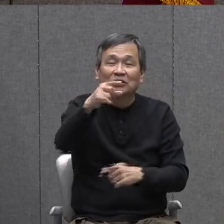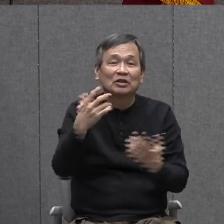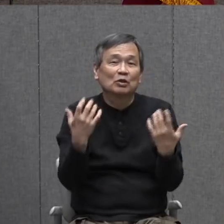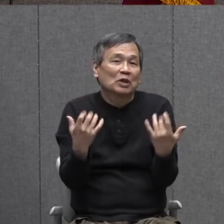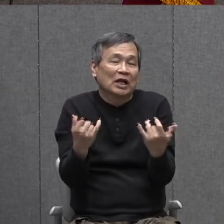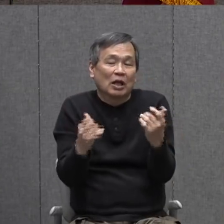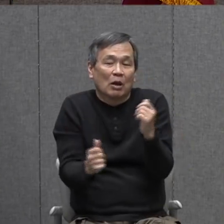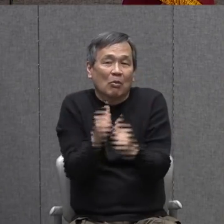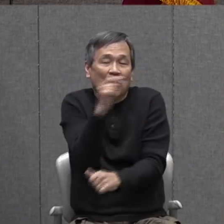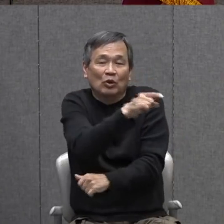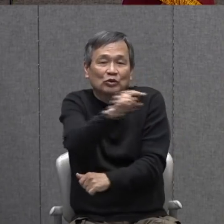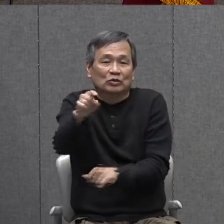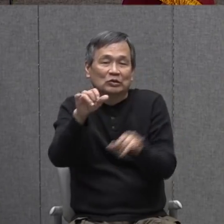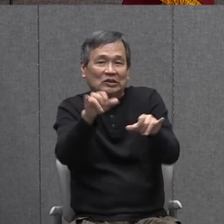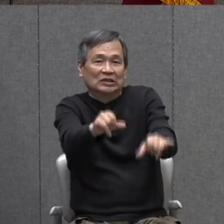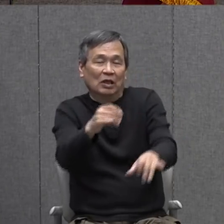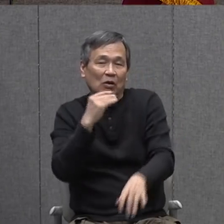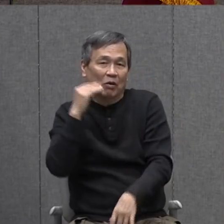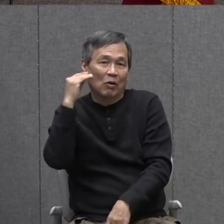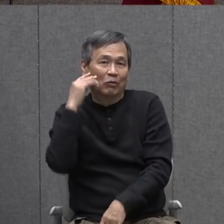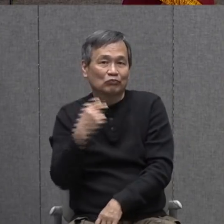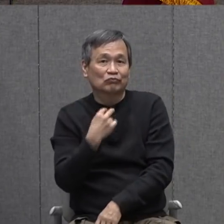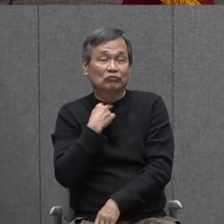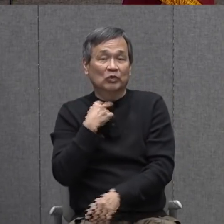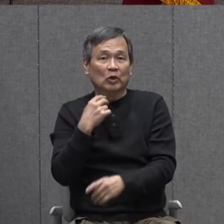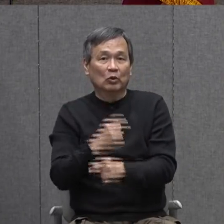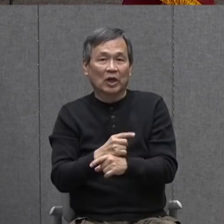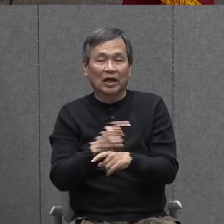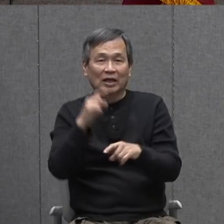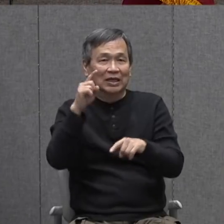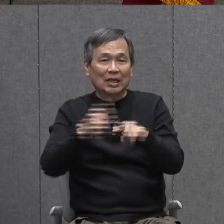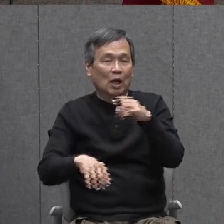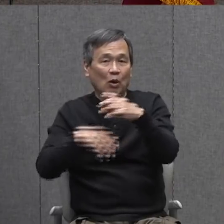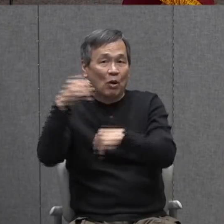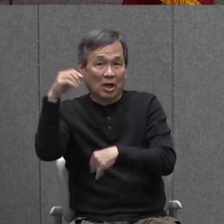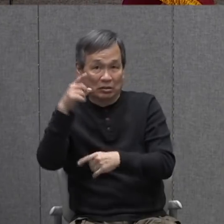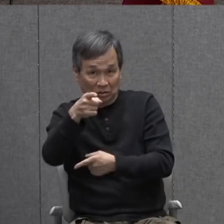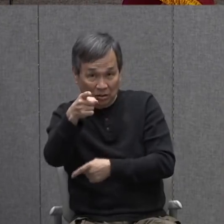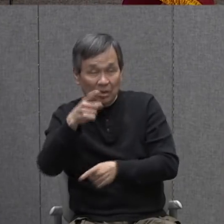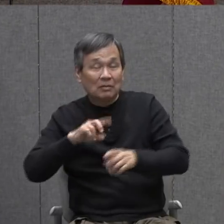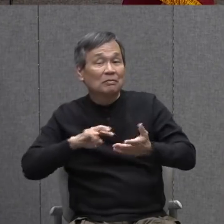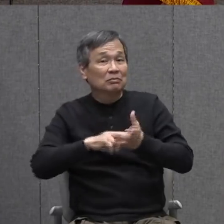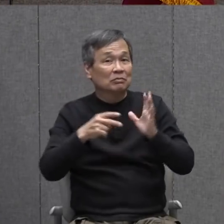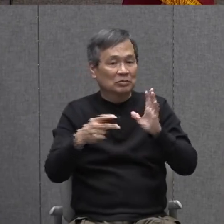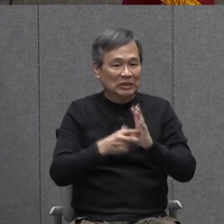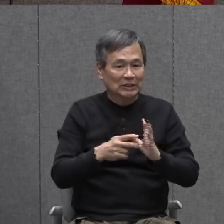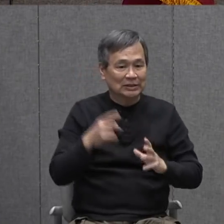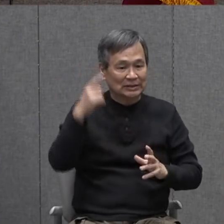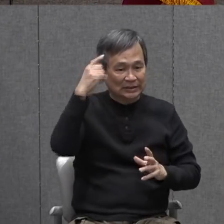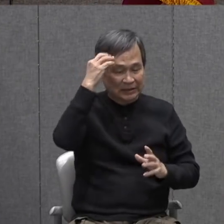You have to use what you have and that takes a very creative brain. So the more you think about what you can use